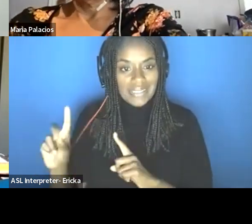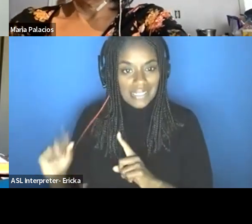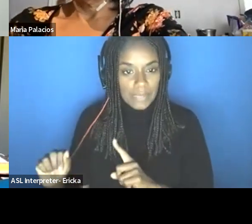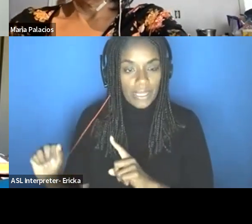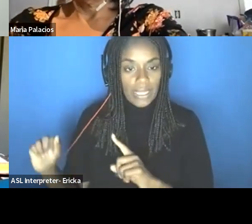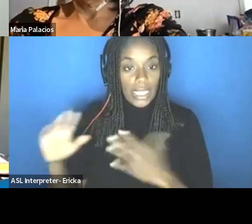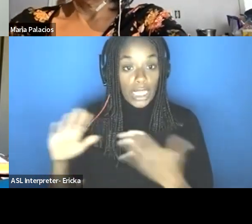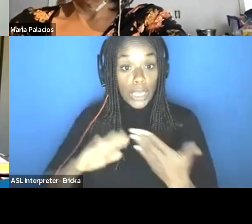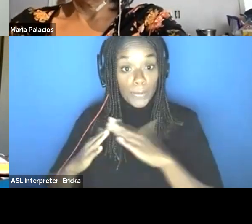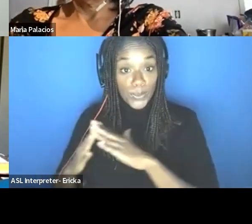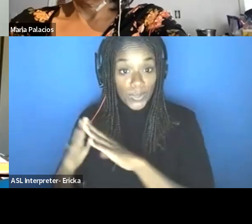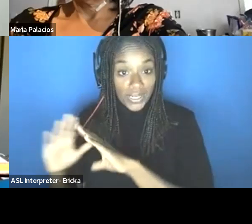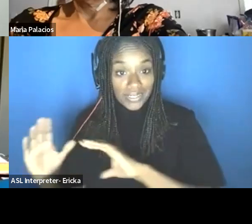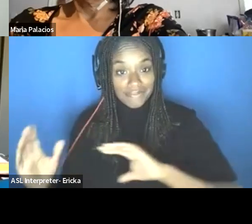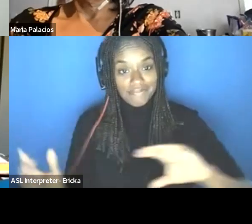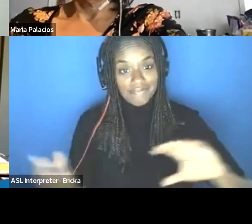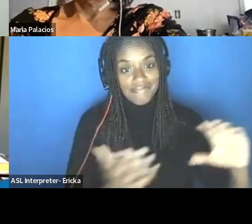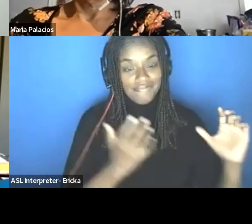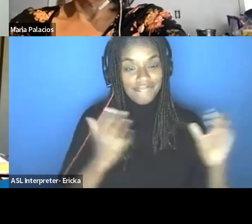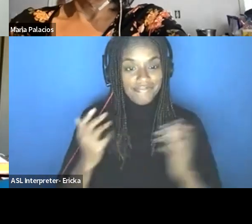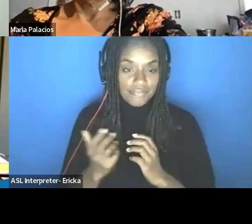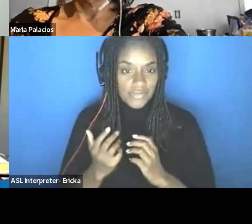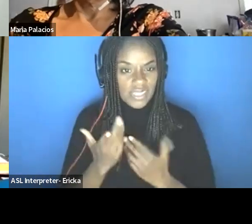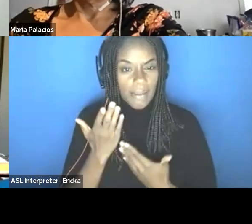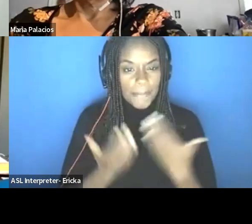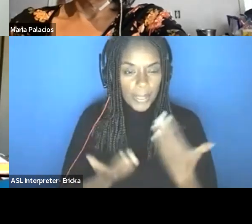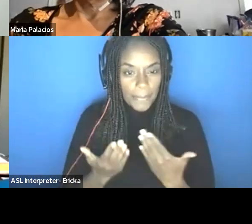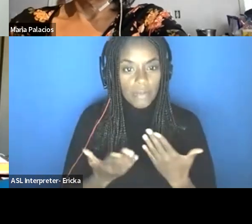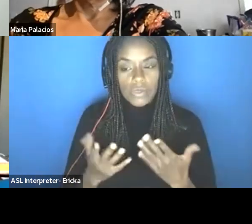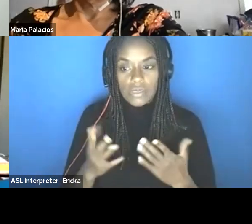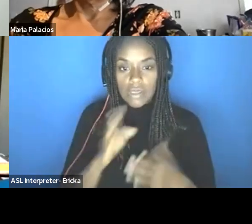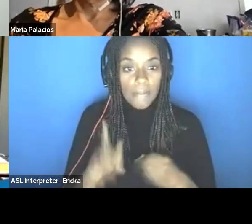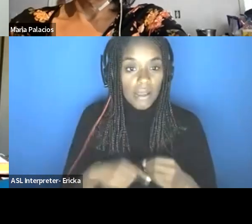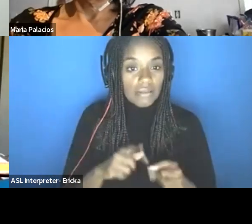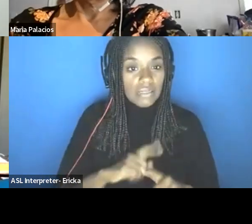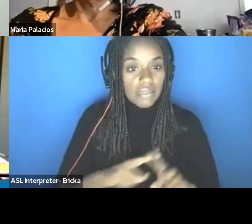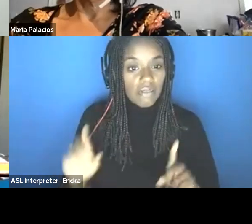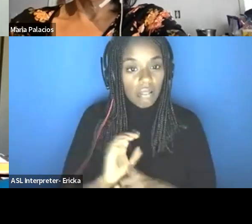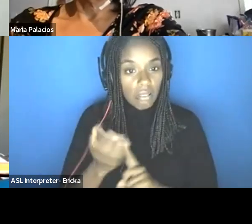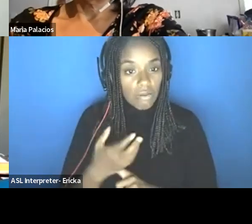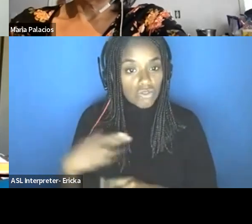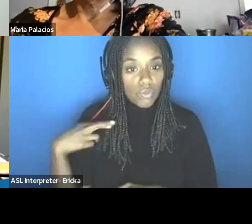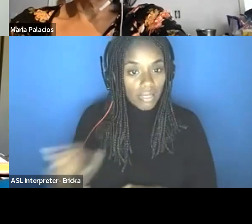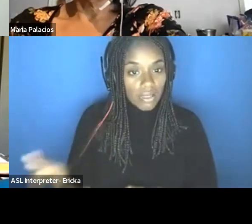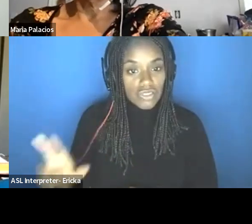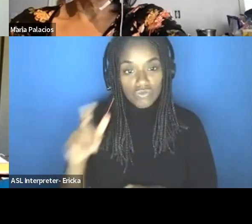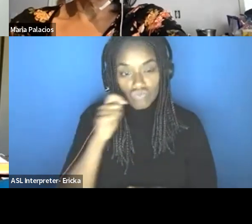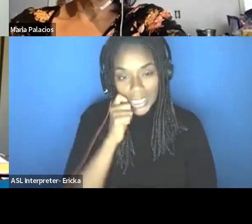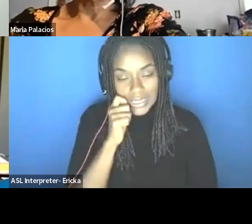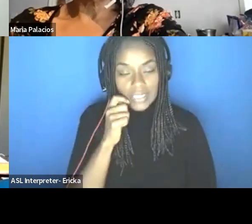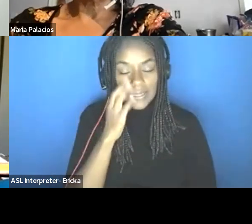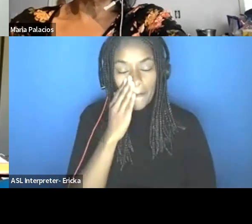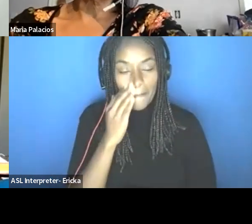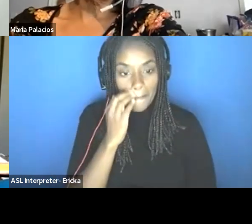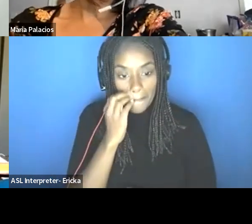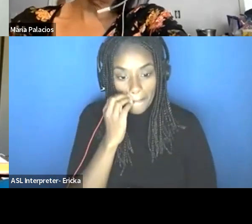But it's a disability community.